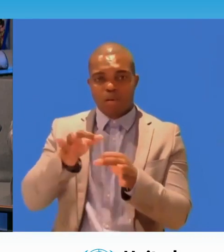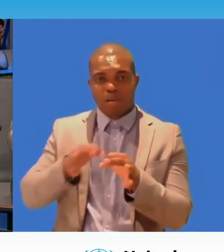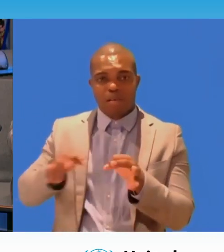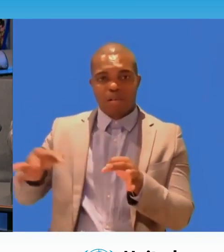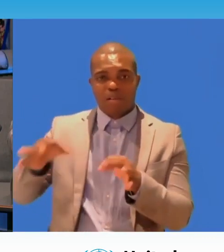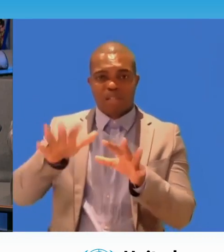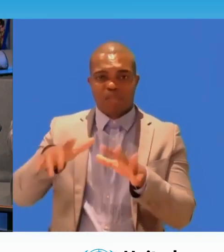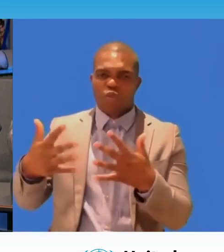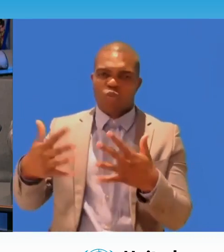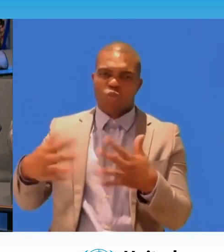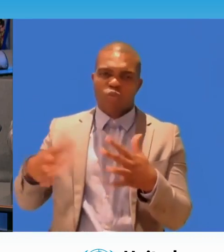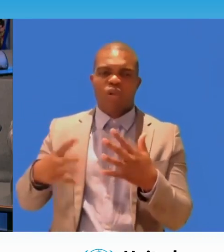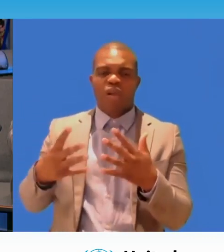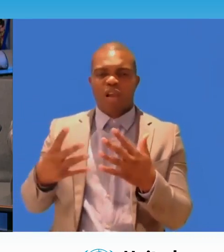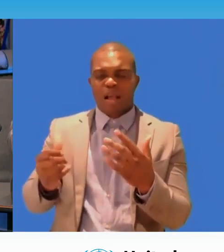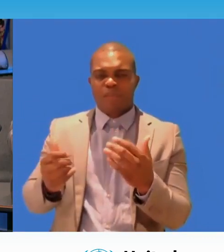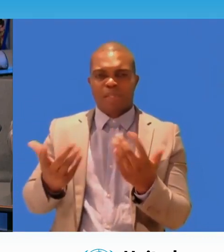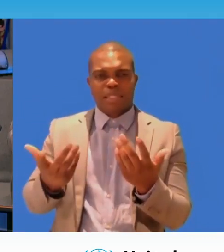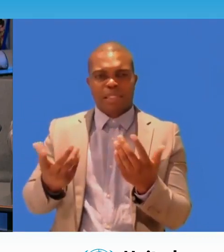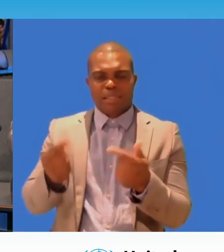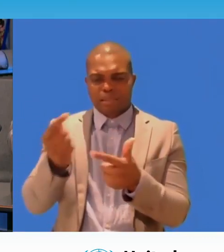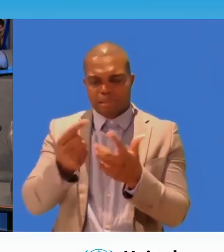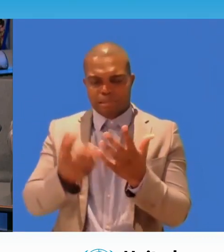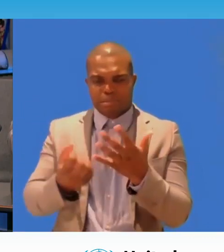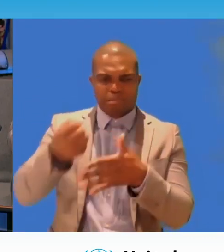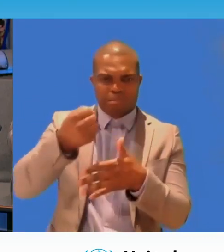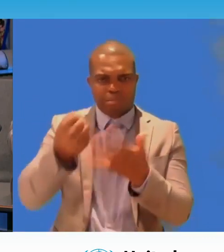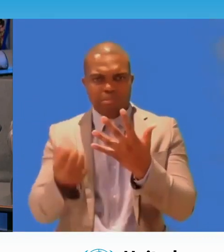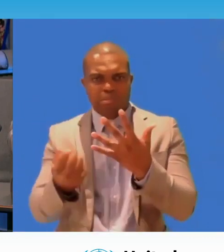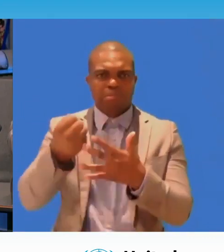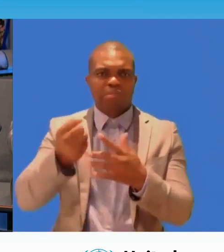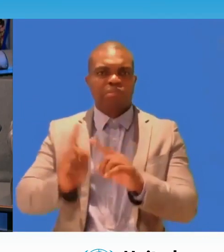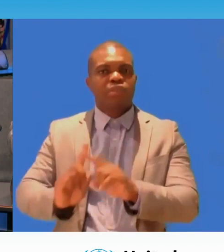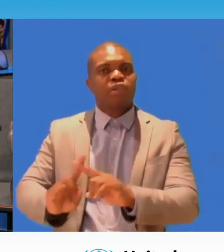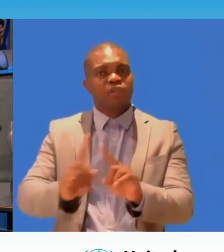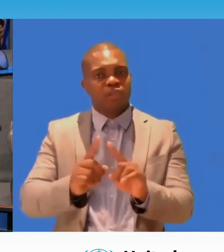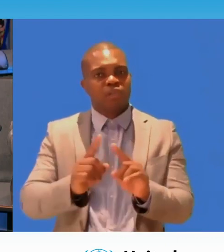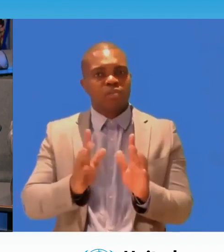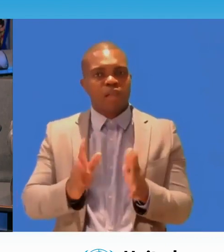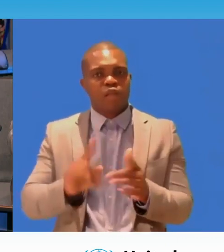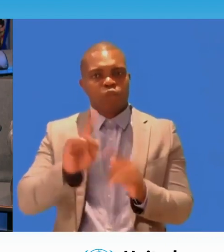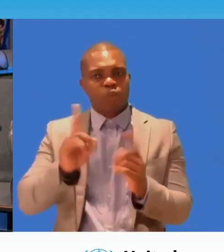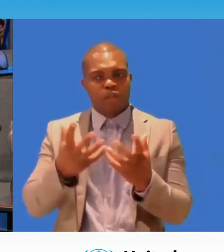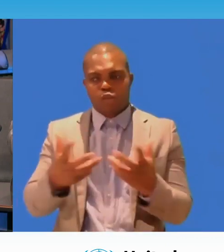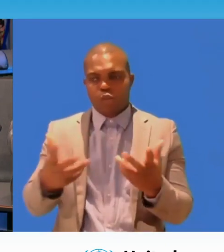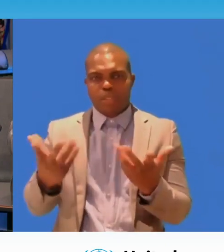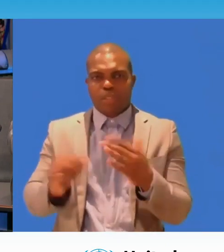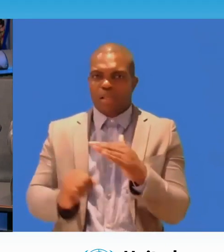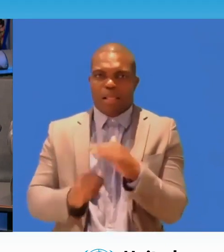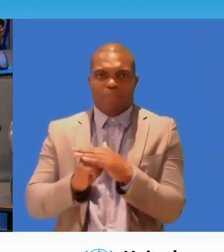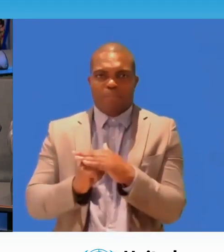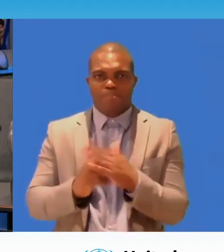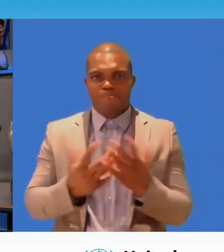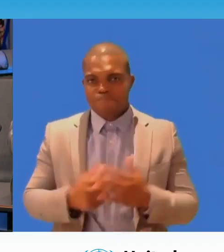Solomon Islands recently established the national disability inclusive development policy 20122 to